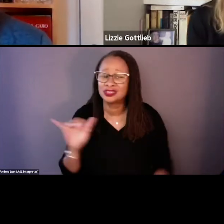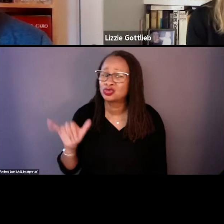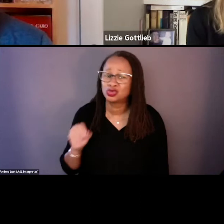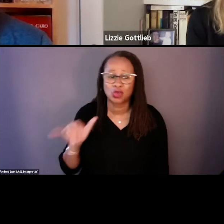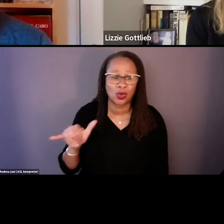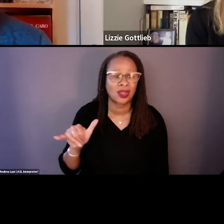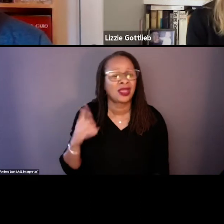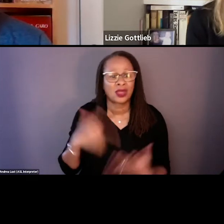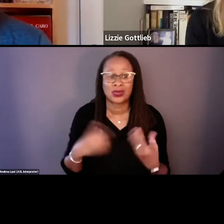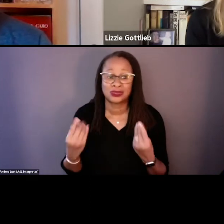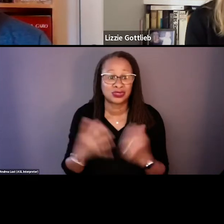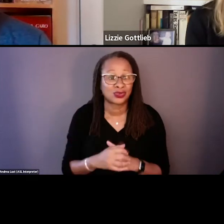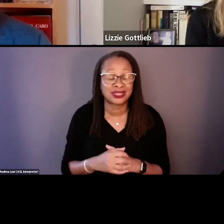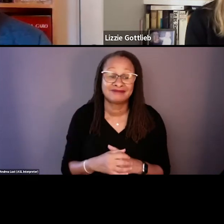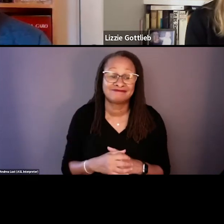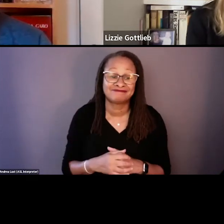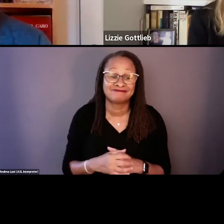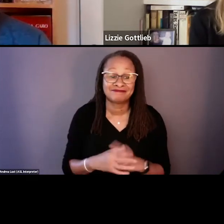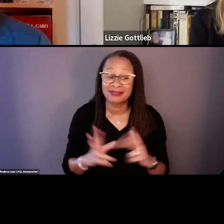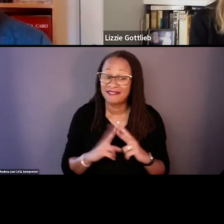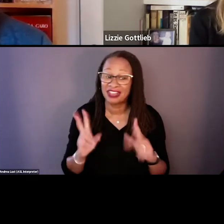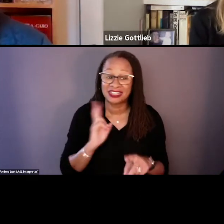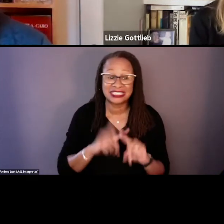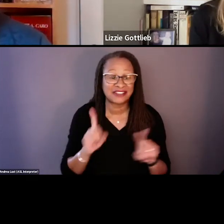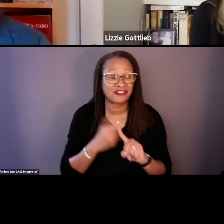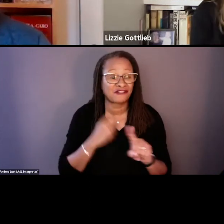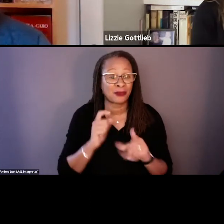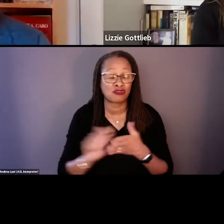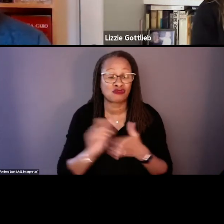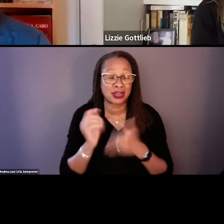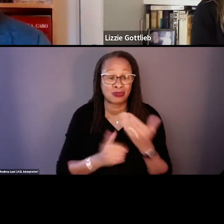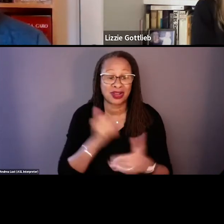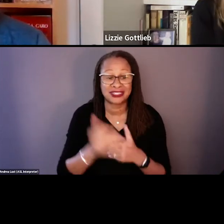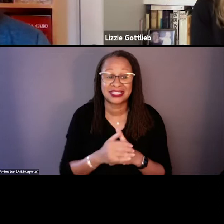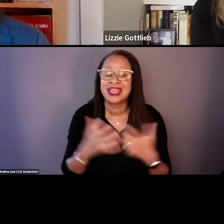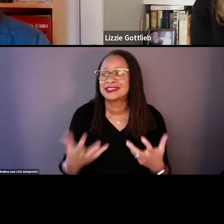but joy in what he was able to do, and that being very different from the writing process,